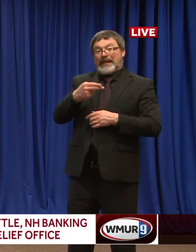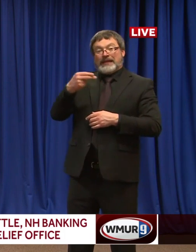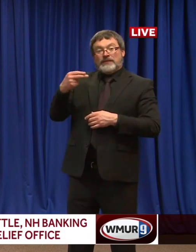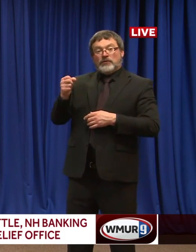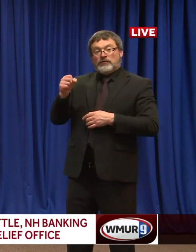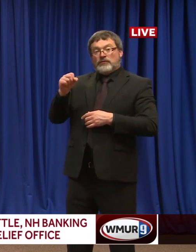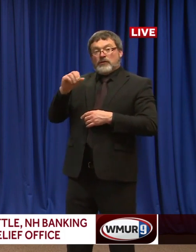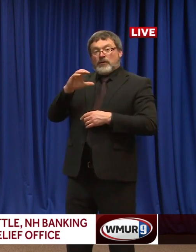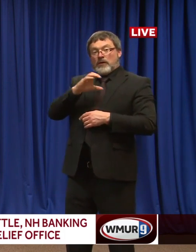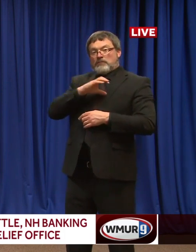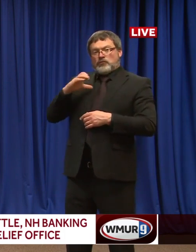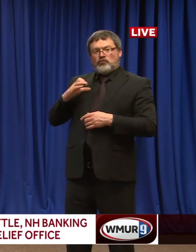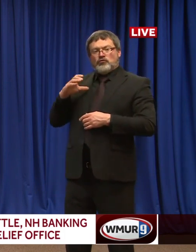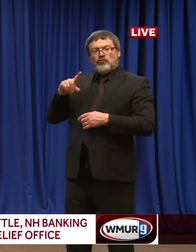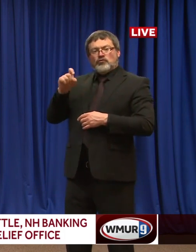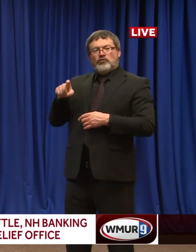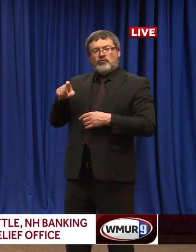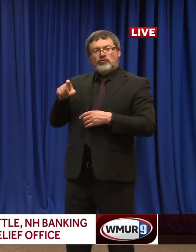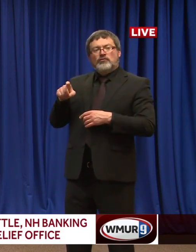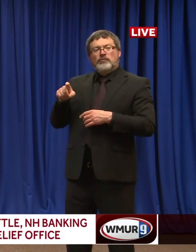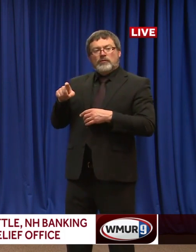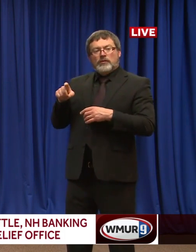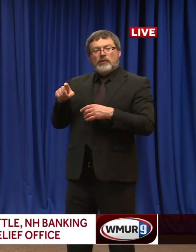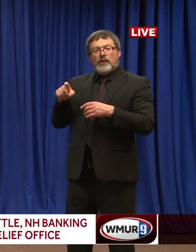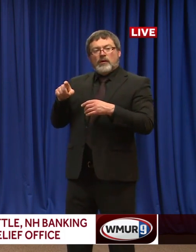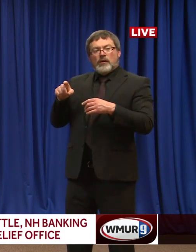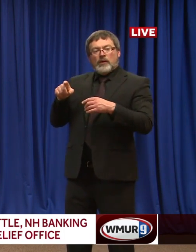SHE ACTUALLY SAID DOZENS BEFORE HE AMENDED THAT TO SAY 10 YESTERDAY.